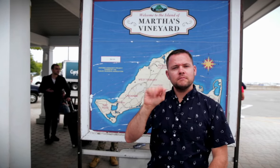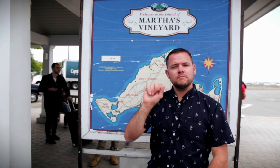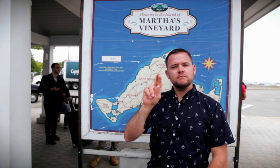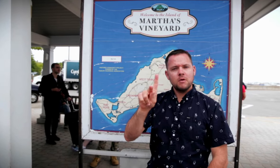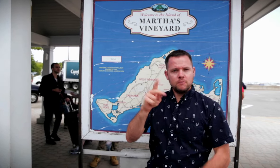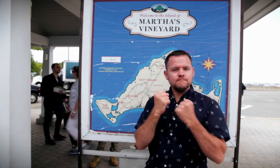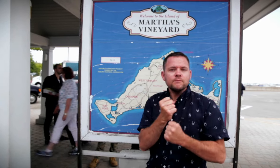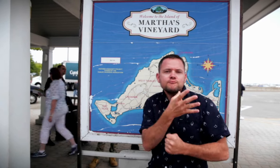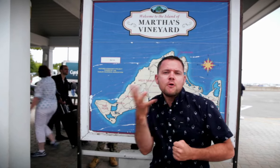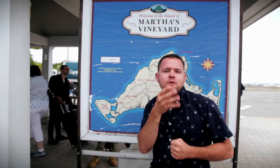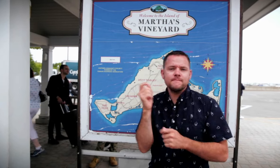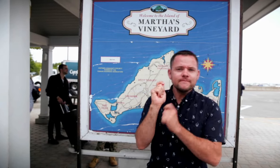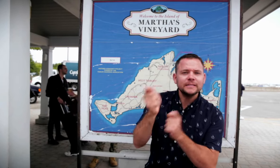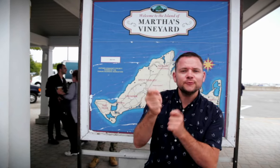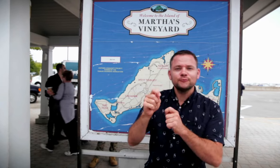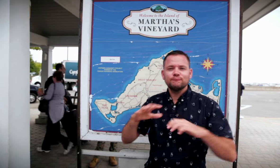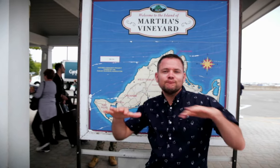An area called Chilmark. Noted for its farming and fishing.